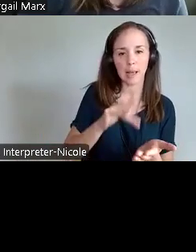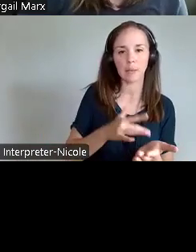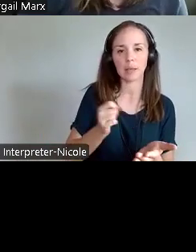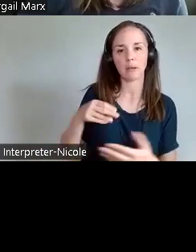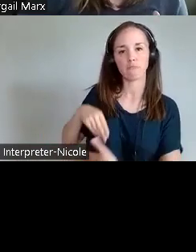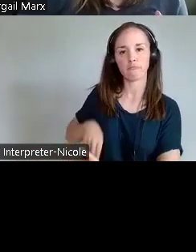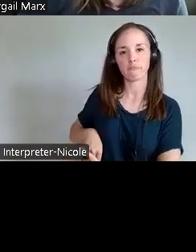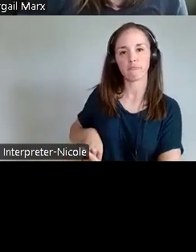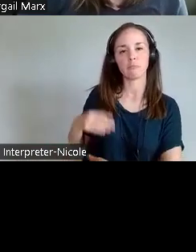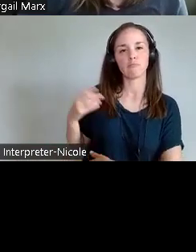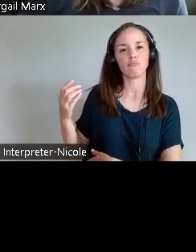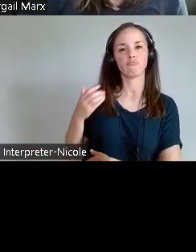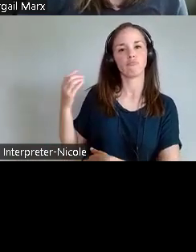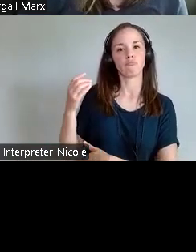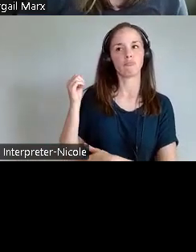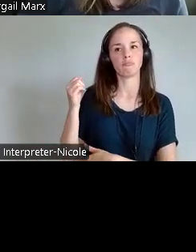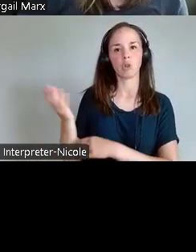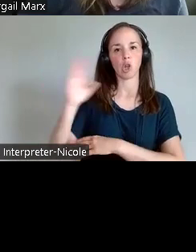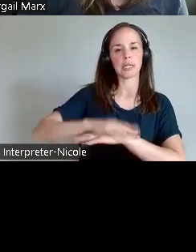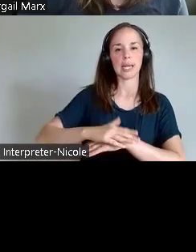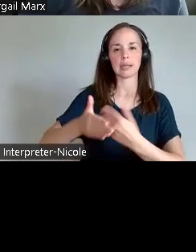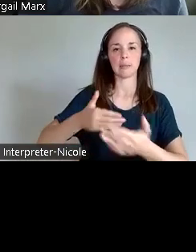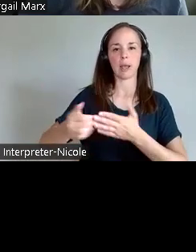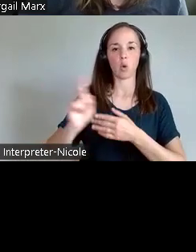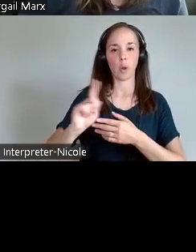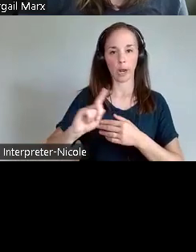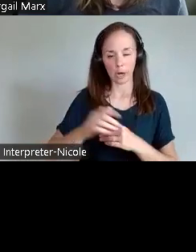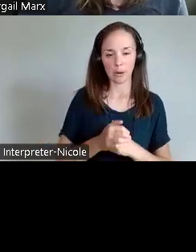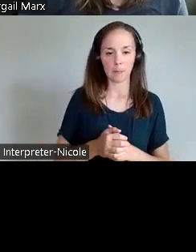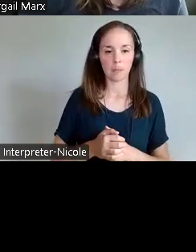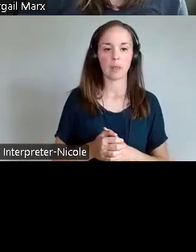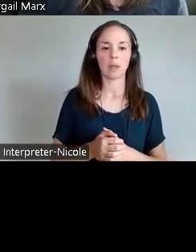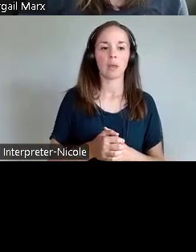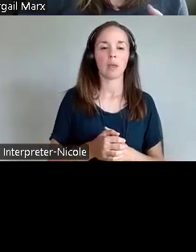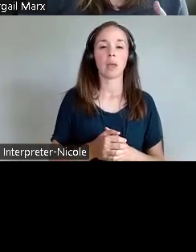him throughout his day and across environments. And then we're also looking at a clamp mount